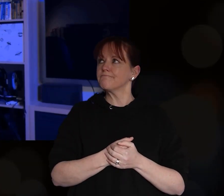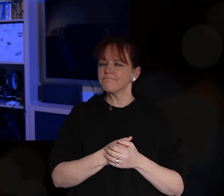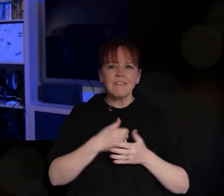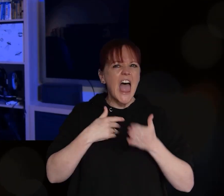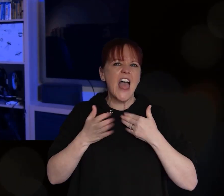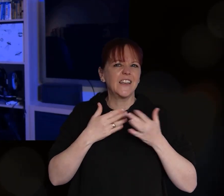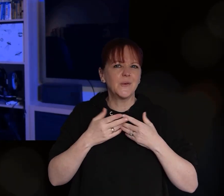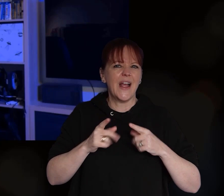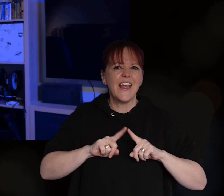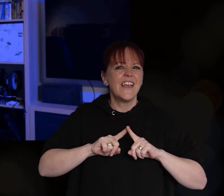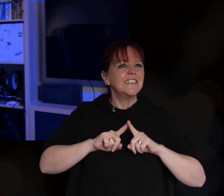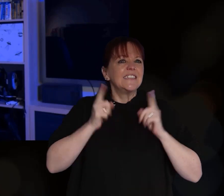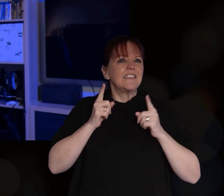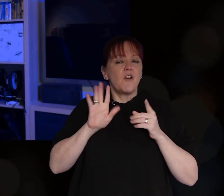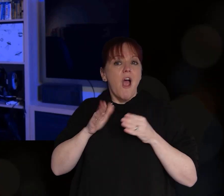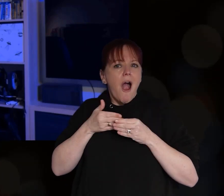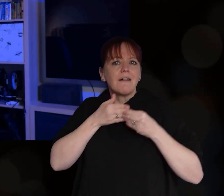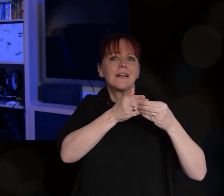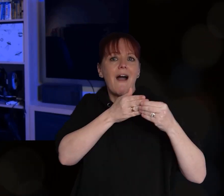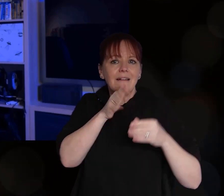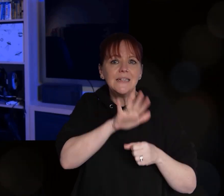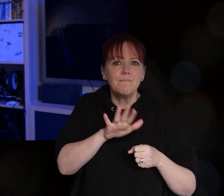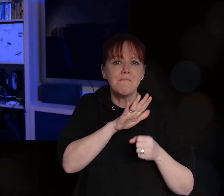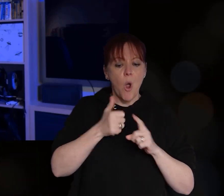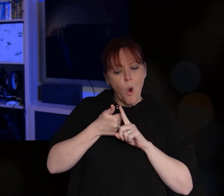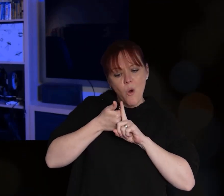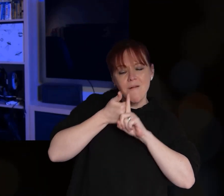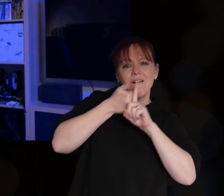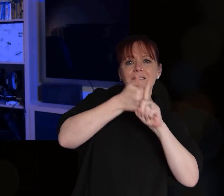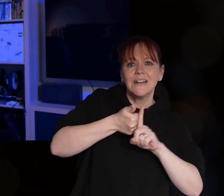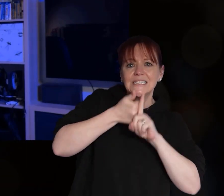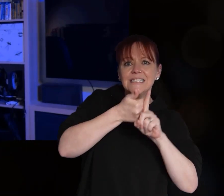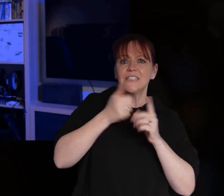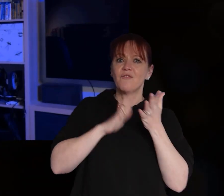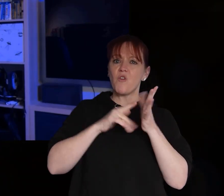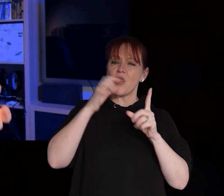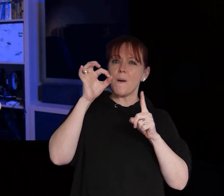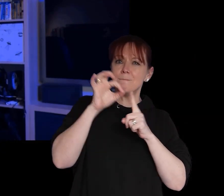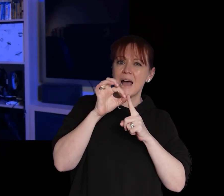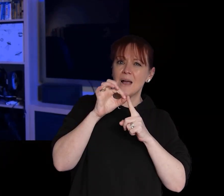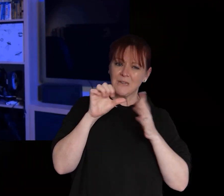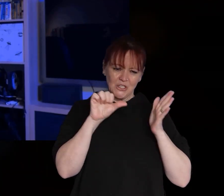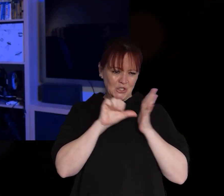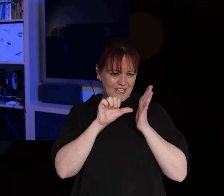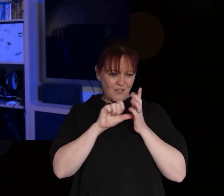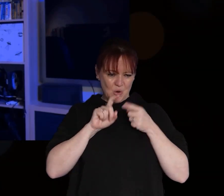from guided mode to extra map assistance to the really detailed difficulty settings, the conversation log,